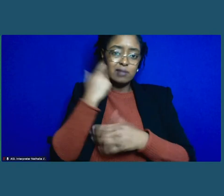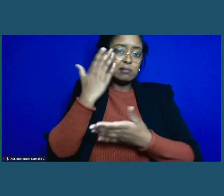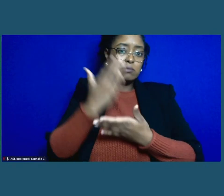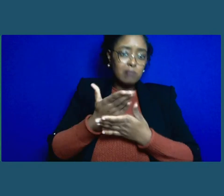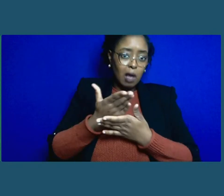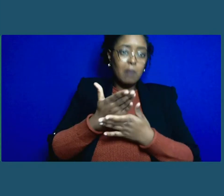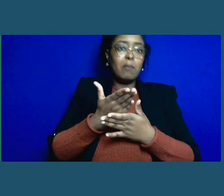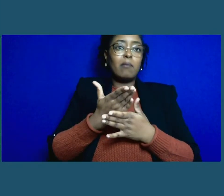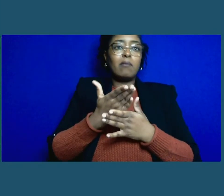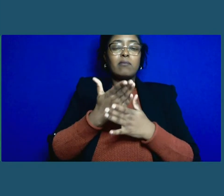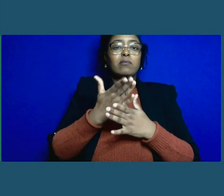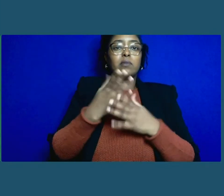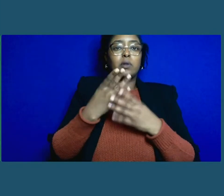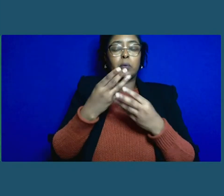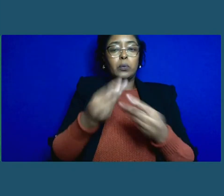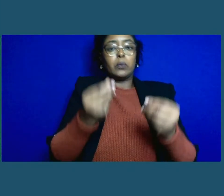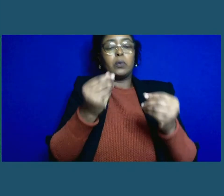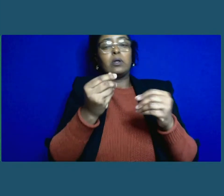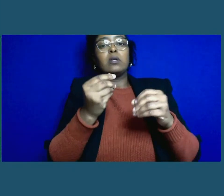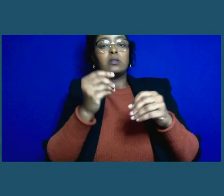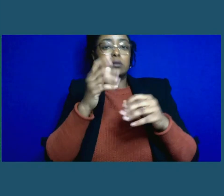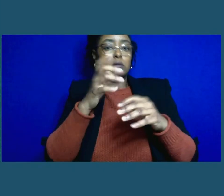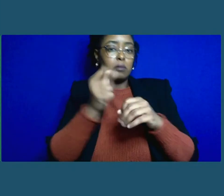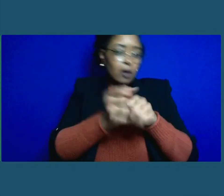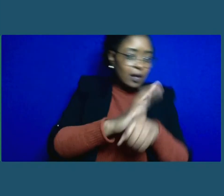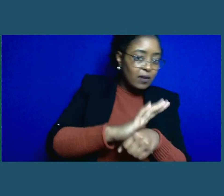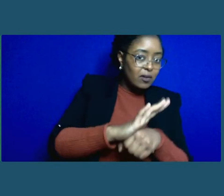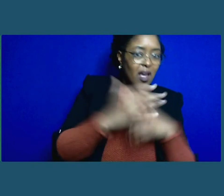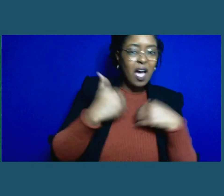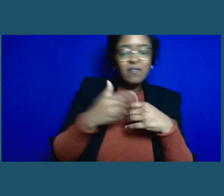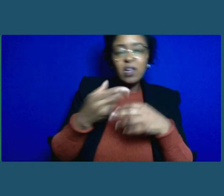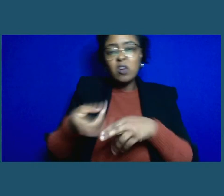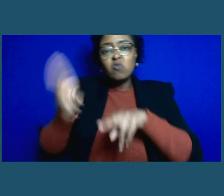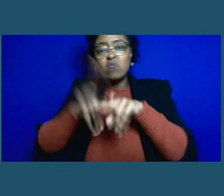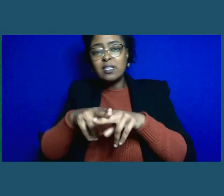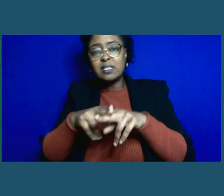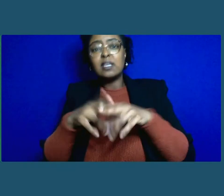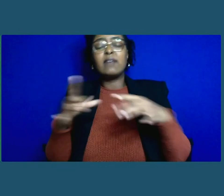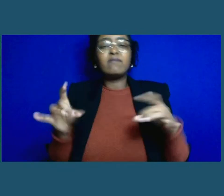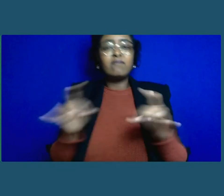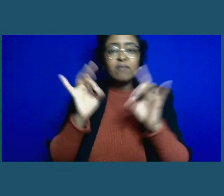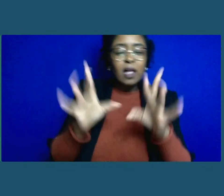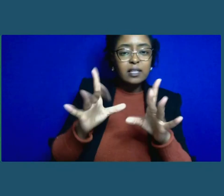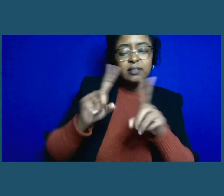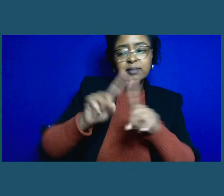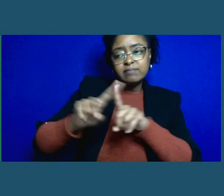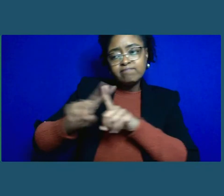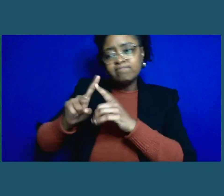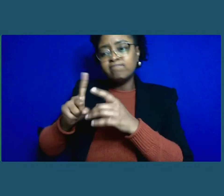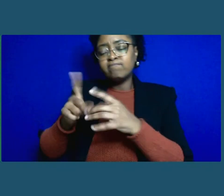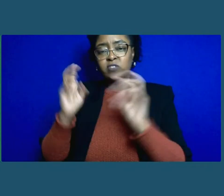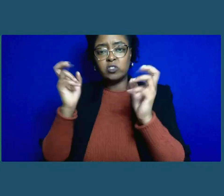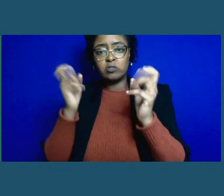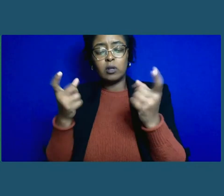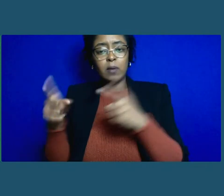coming out of multiple pandemics. Increasing mental health challenges. Drugs